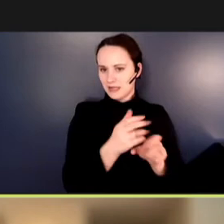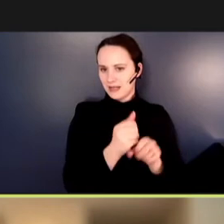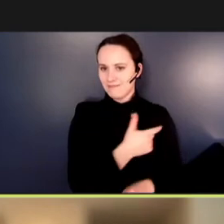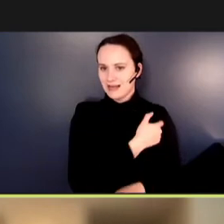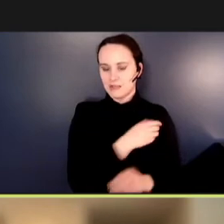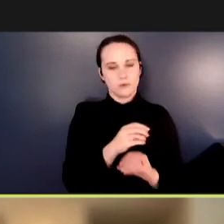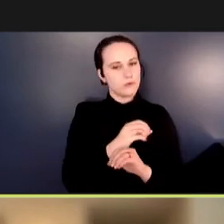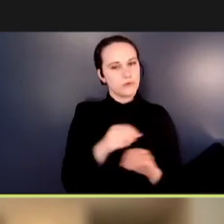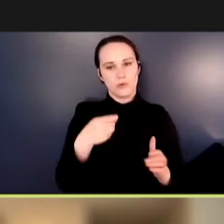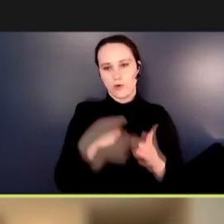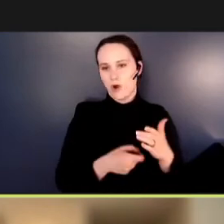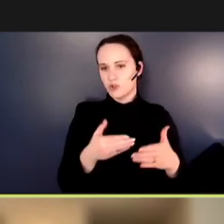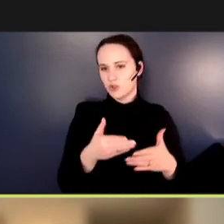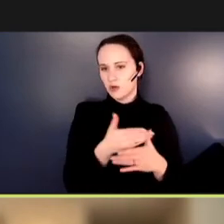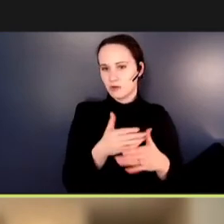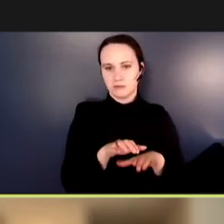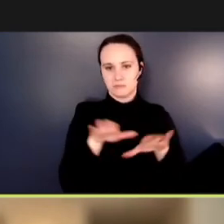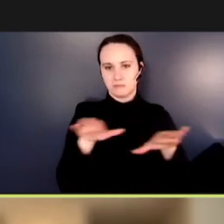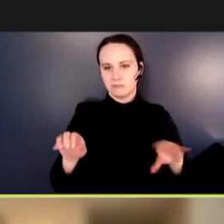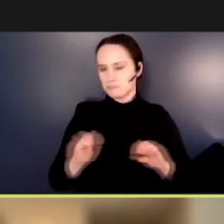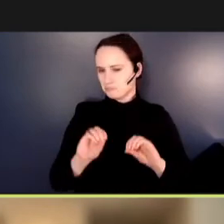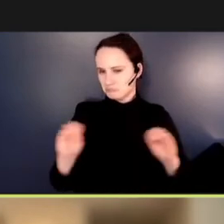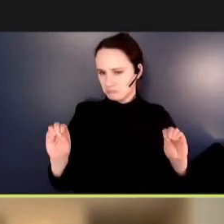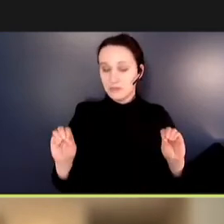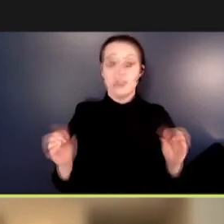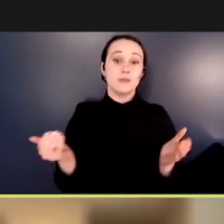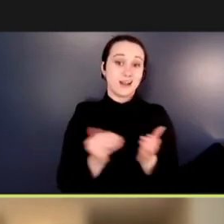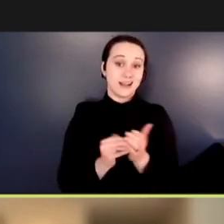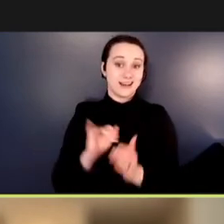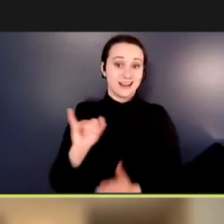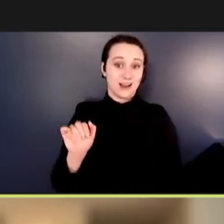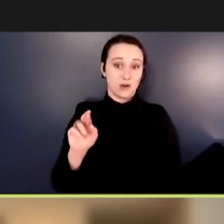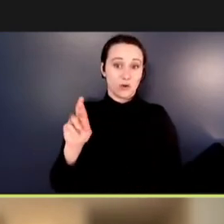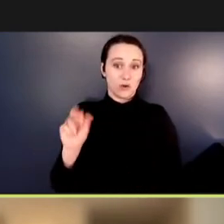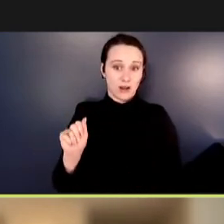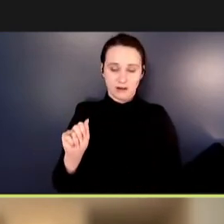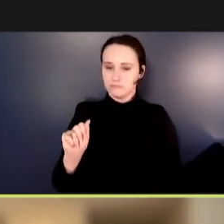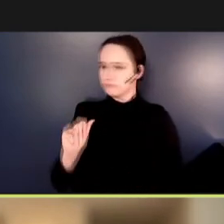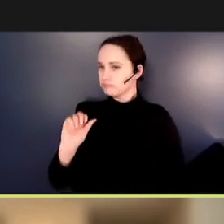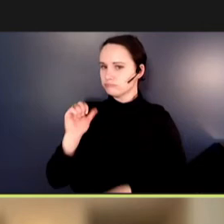And so the IRA brought a -- like I said, IRA brought a lot of equity to vaccine coverage in